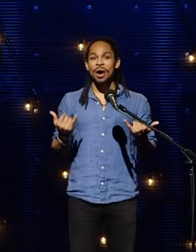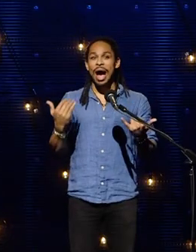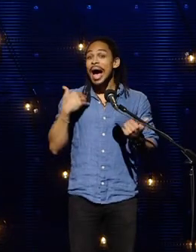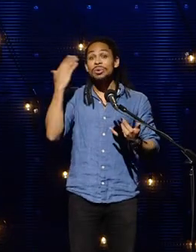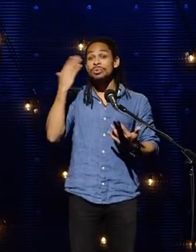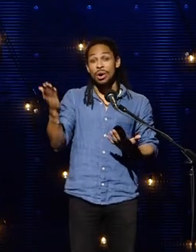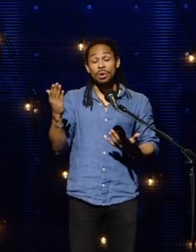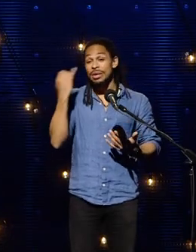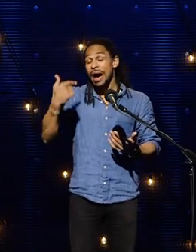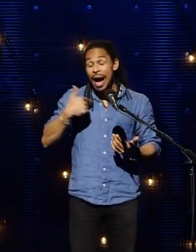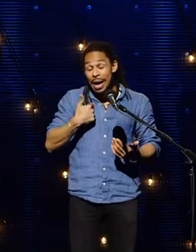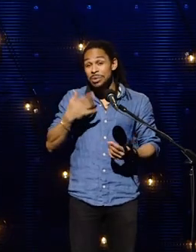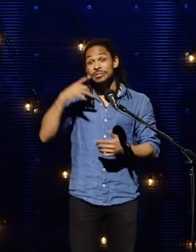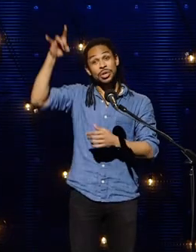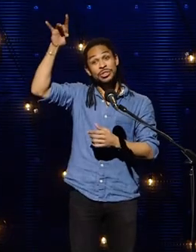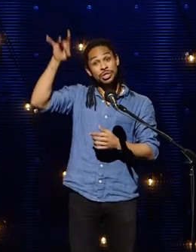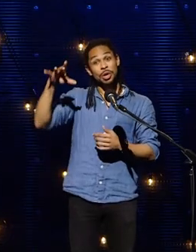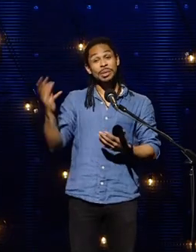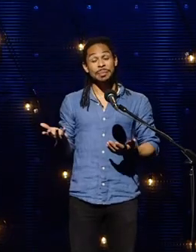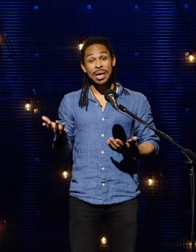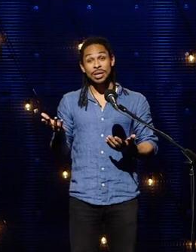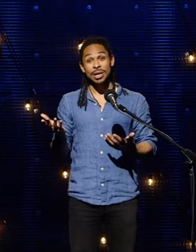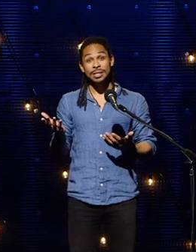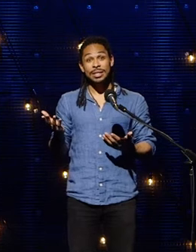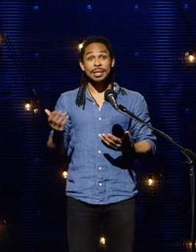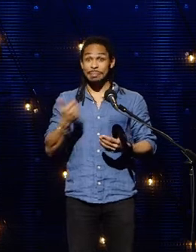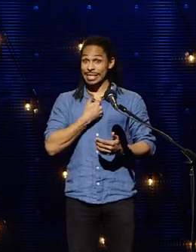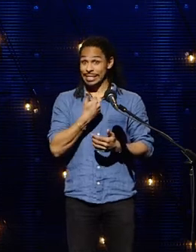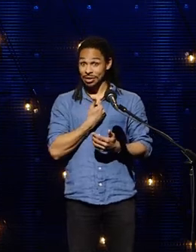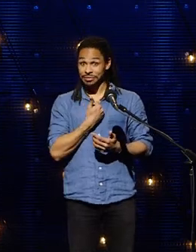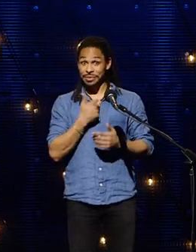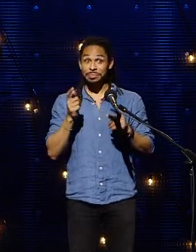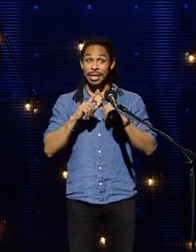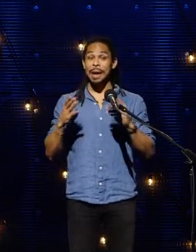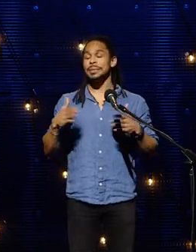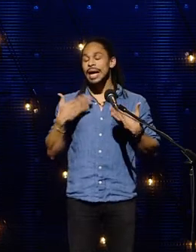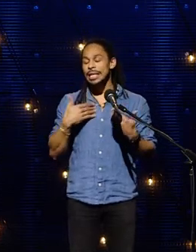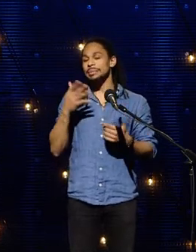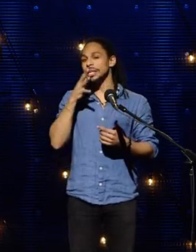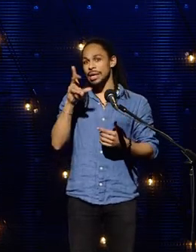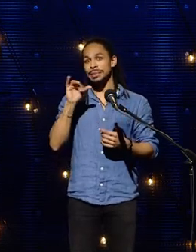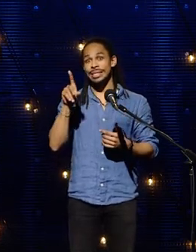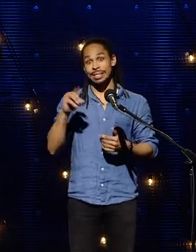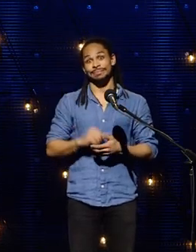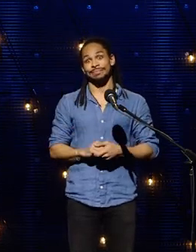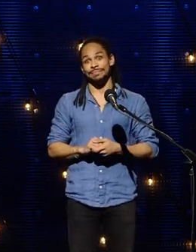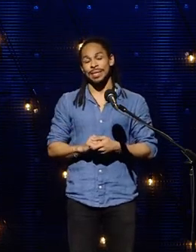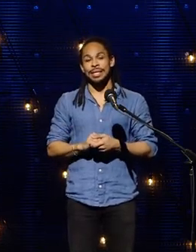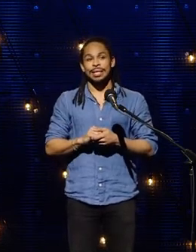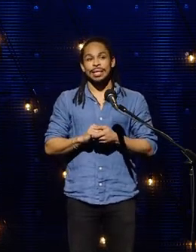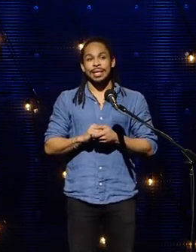Now, I don't know if I would have turned the dome light back on myself, but I'm glad that my grandma did.